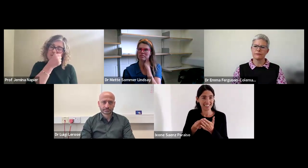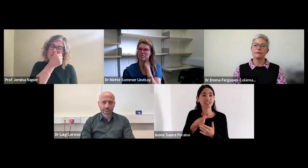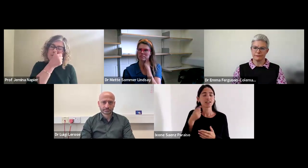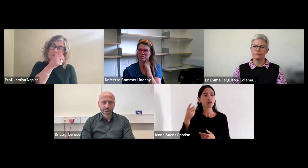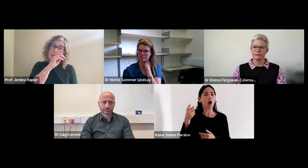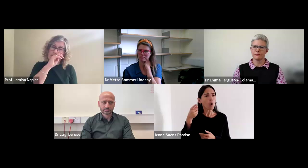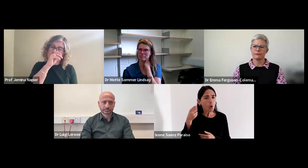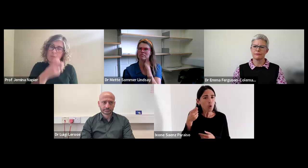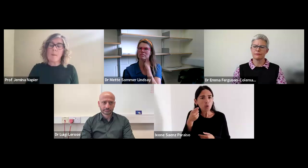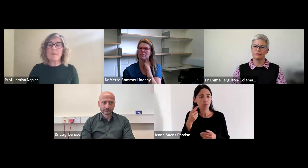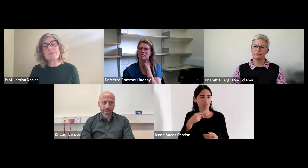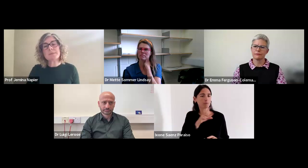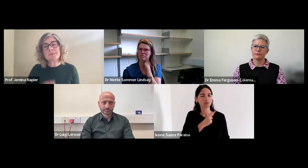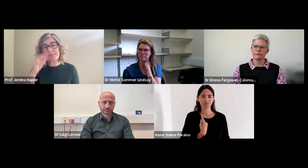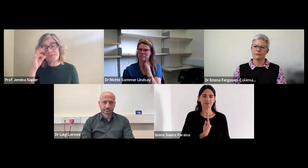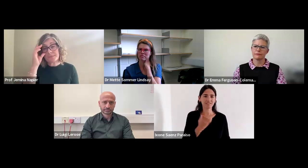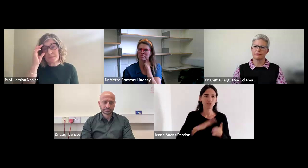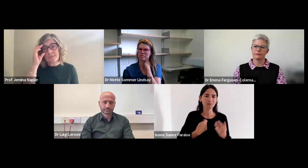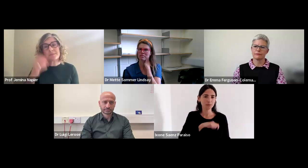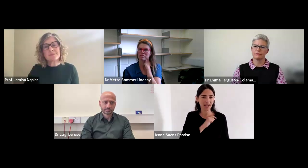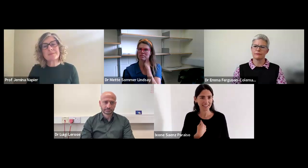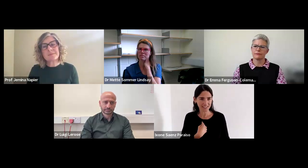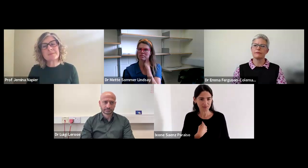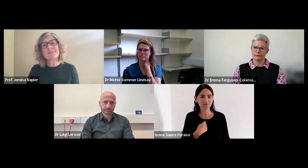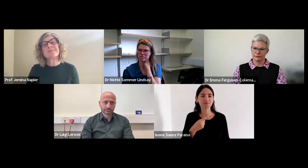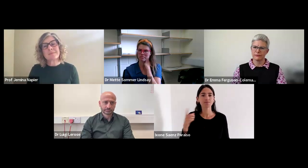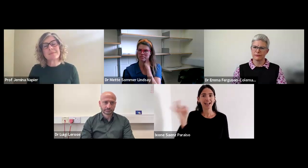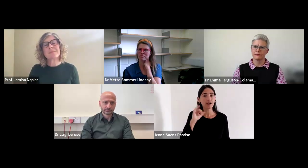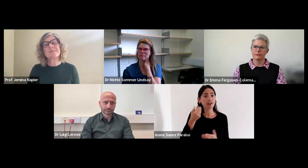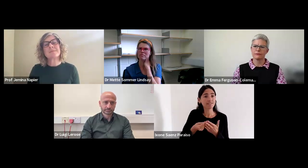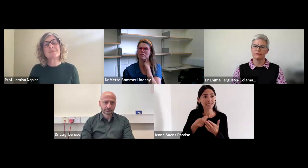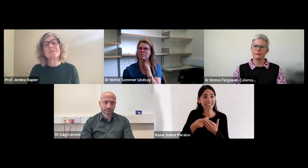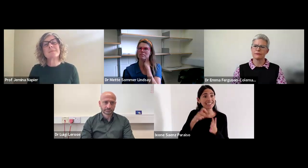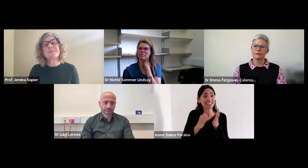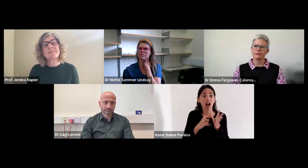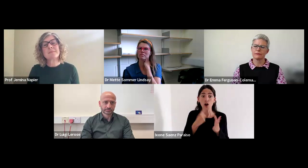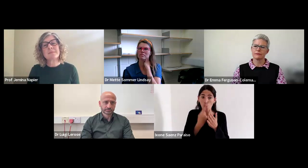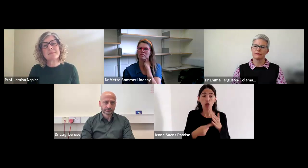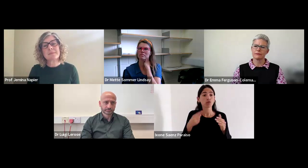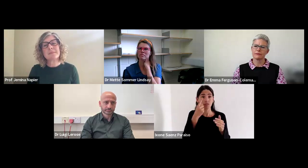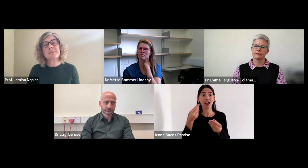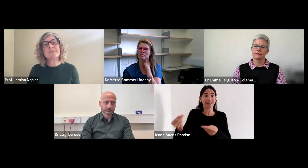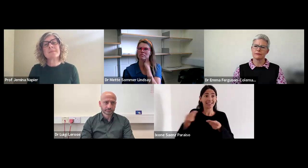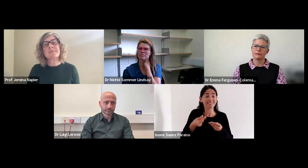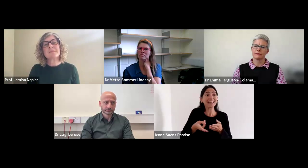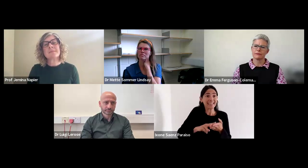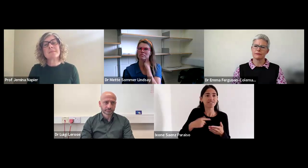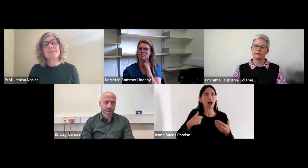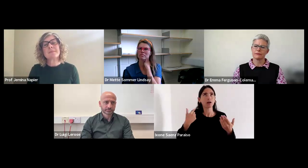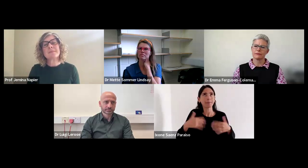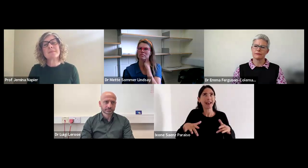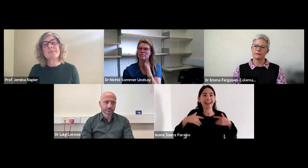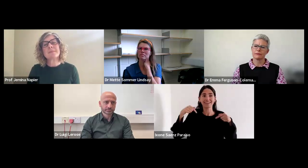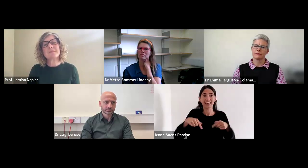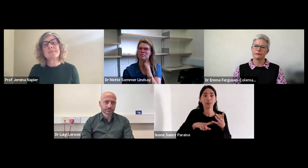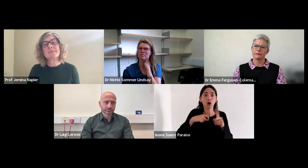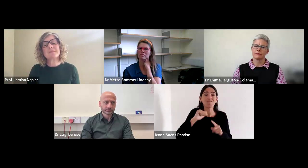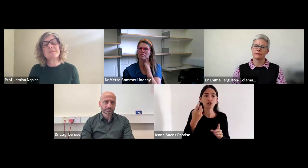asked for DSA disabled students allowance. I'm originally from Spain and they said I could only